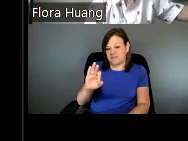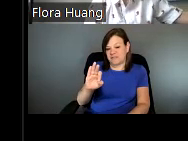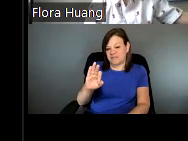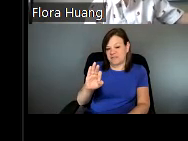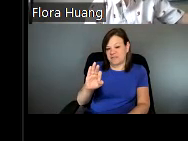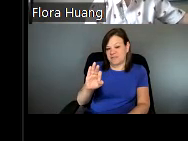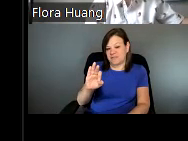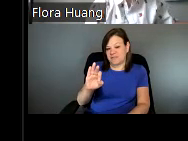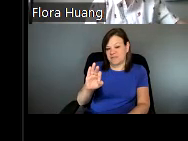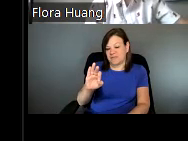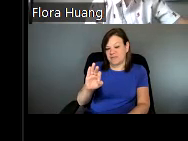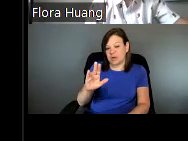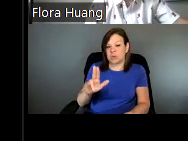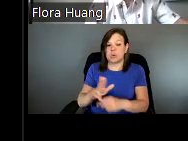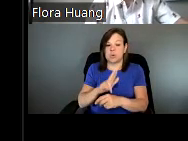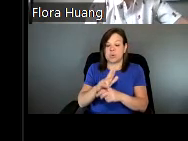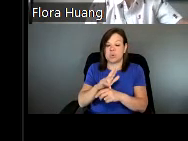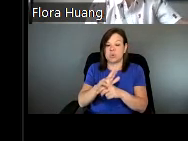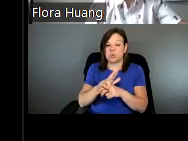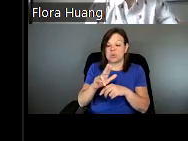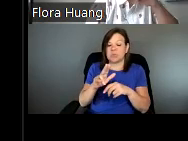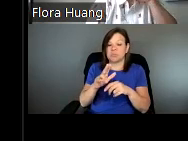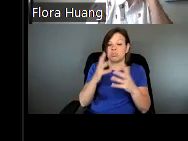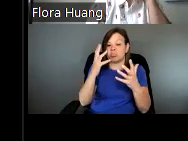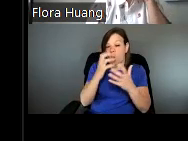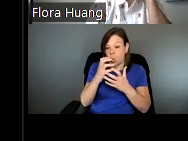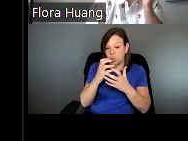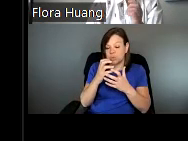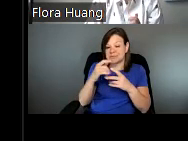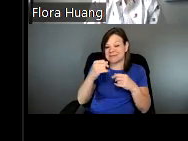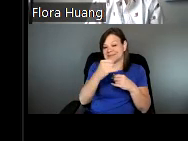Use bold, dashes or asterisks to emphasize sections of text.